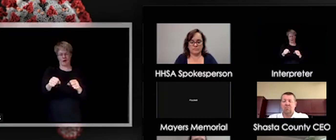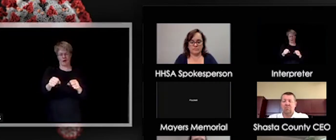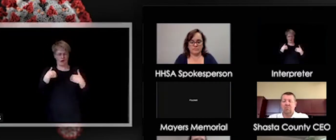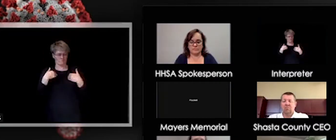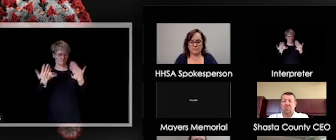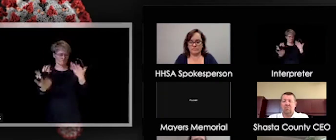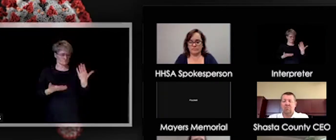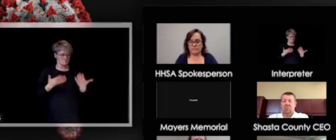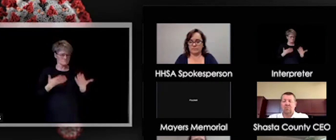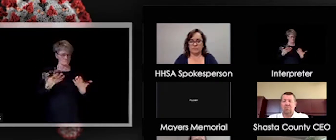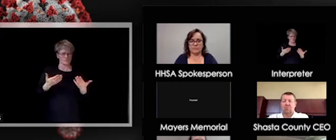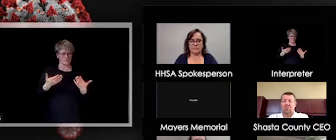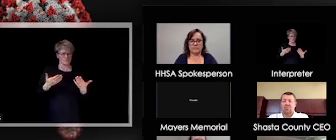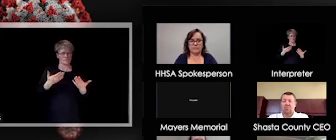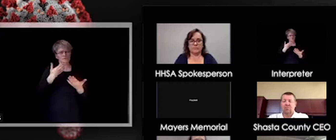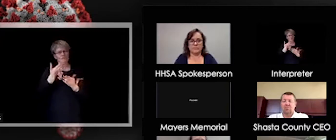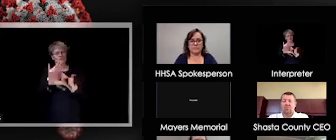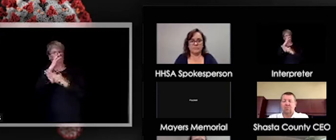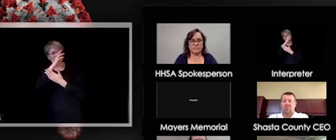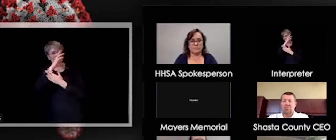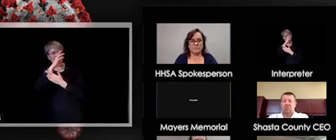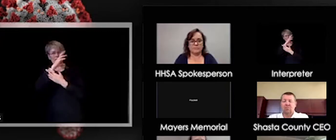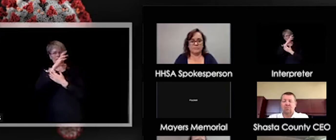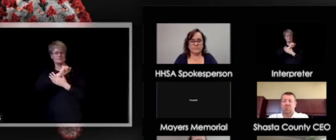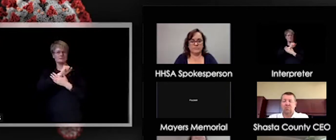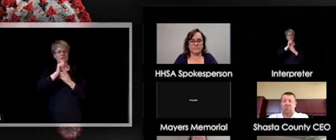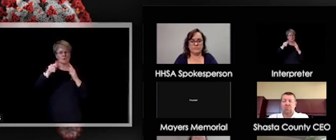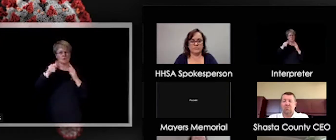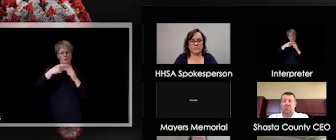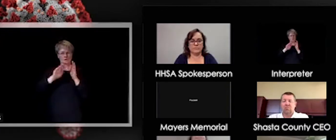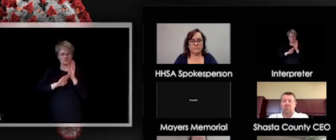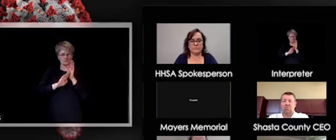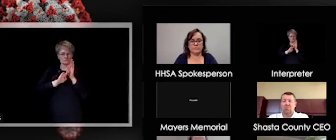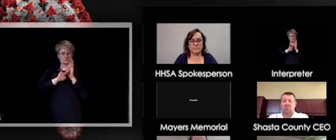guess as far as a start we might have to modify it a little bit as we go forward. It’s a